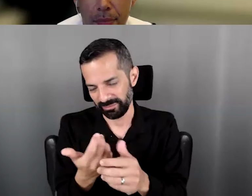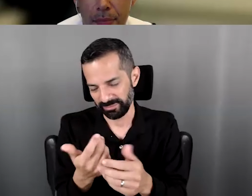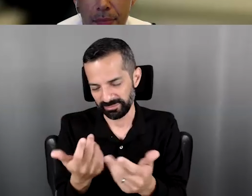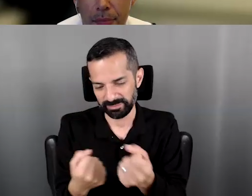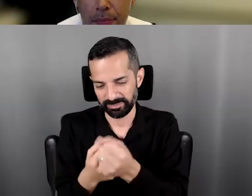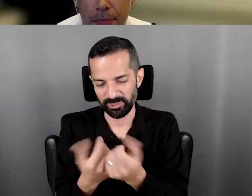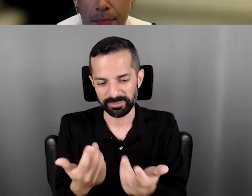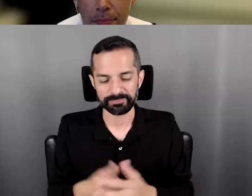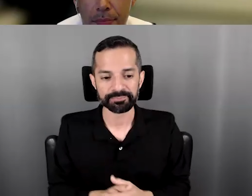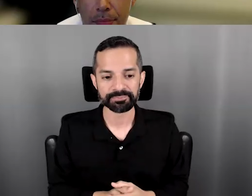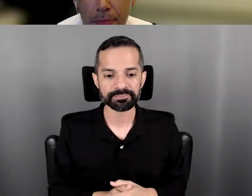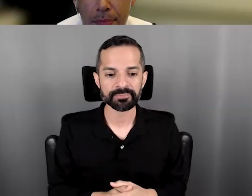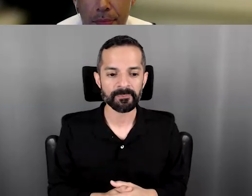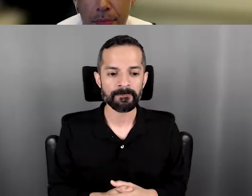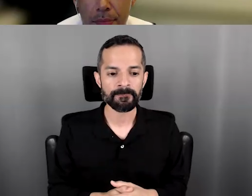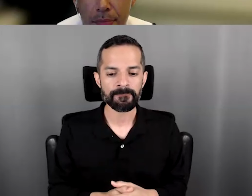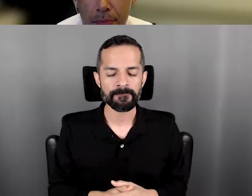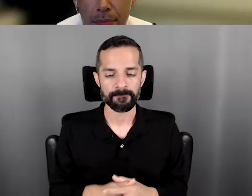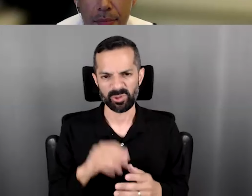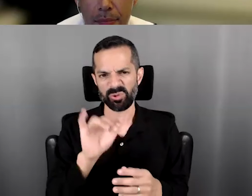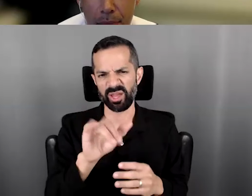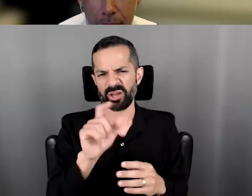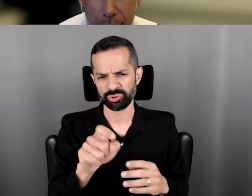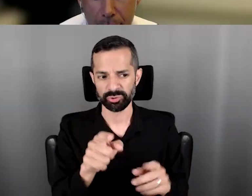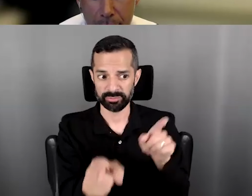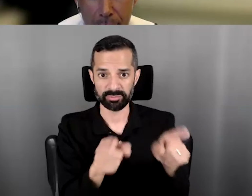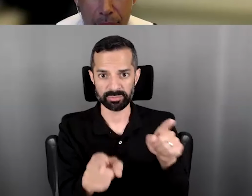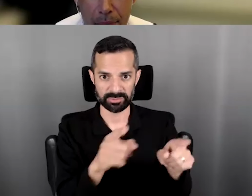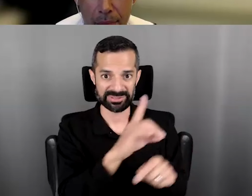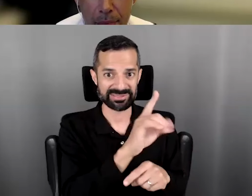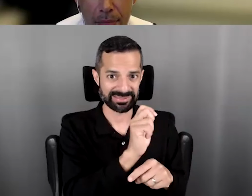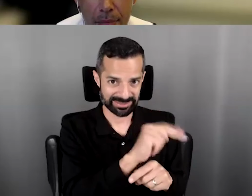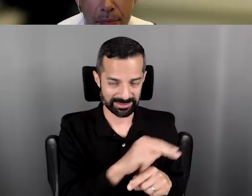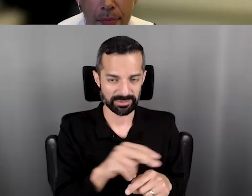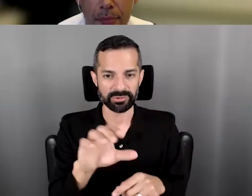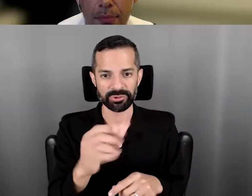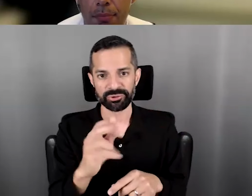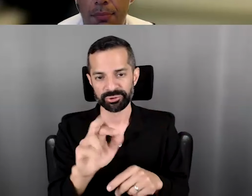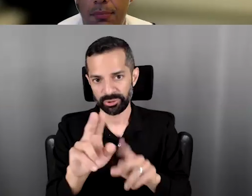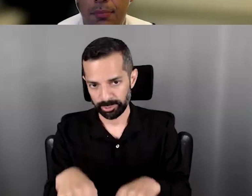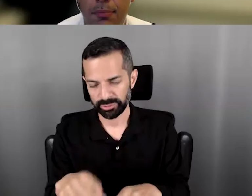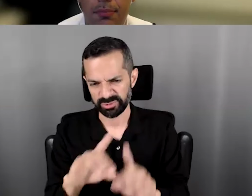So that should be a collaborative conversation between the dean and the department.